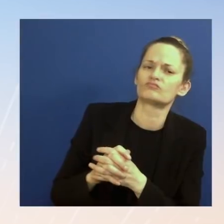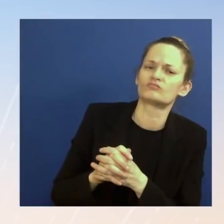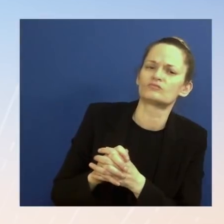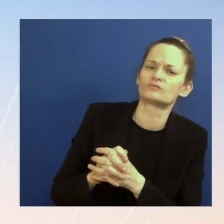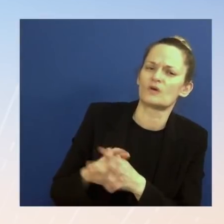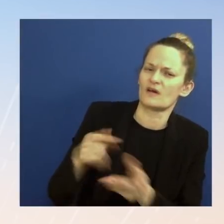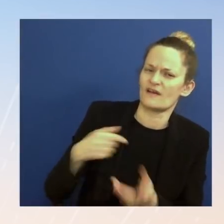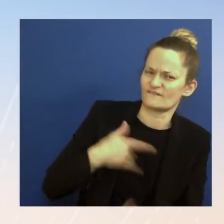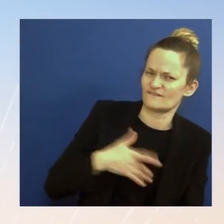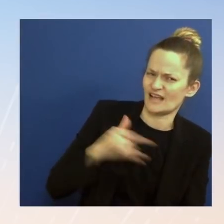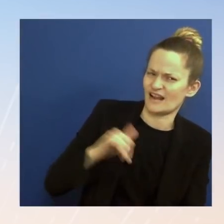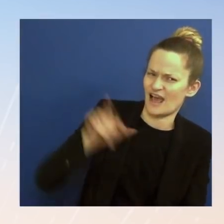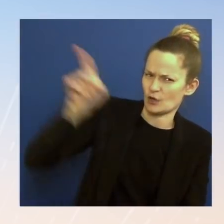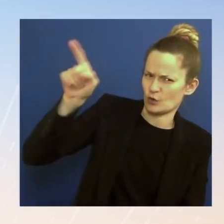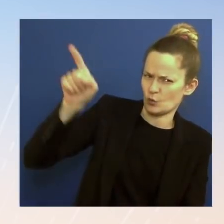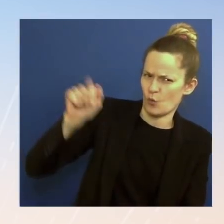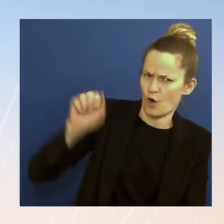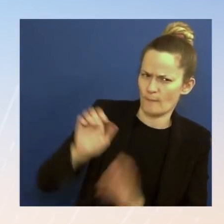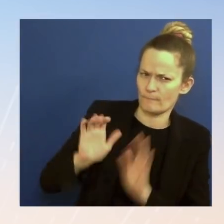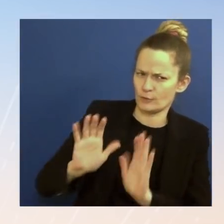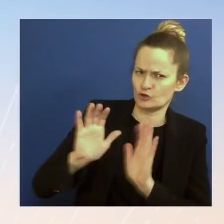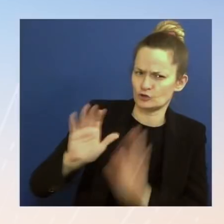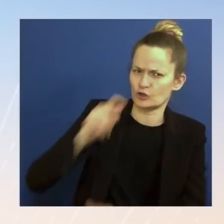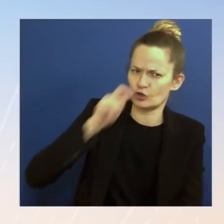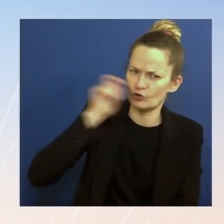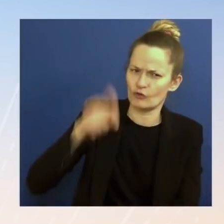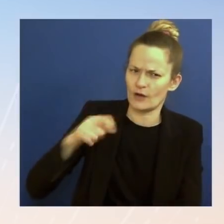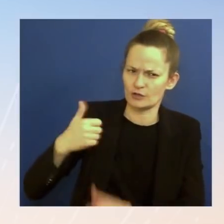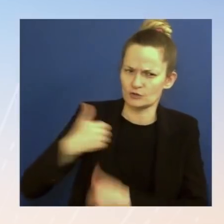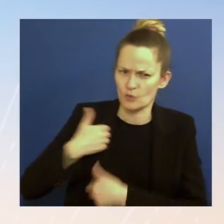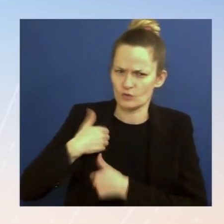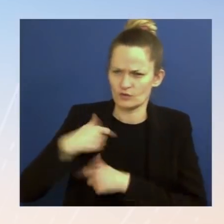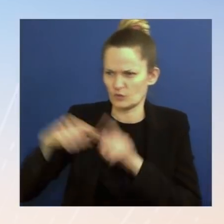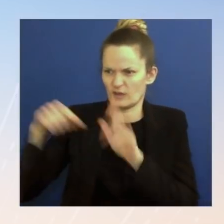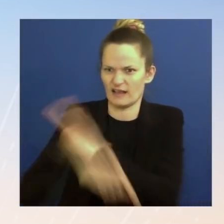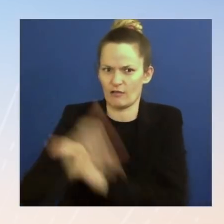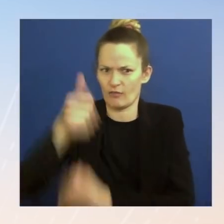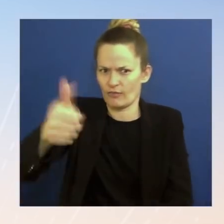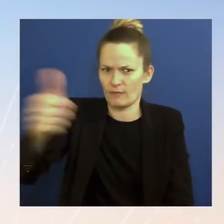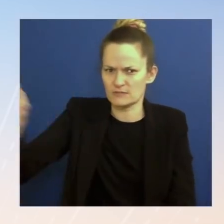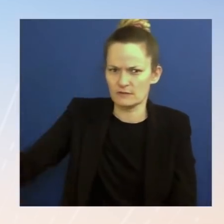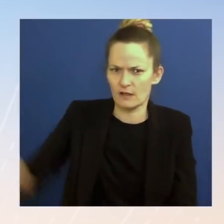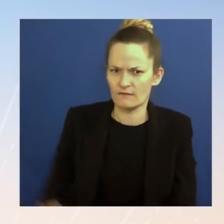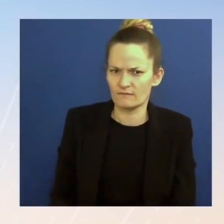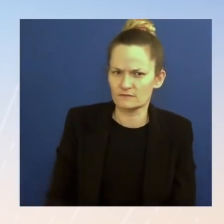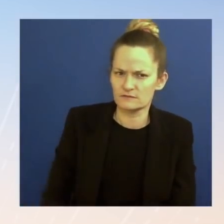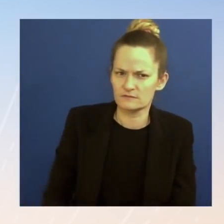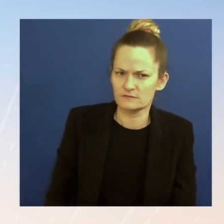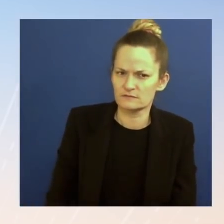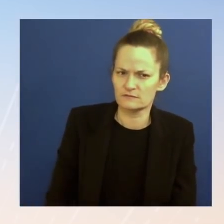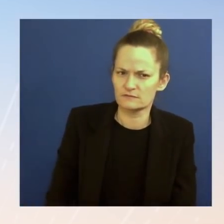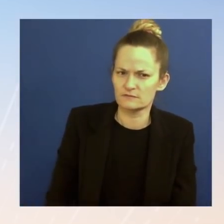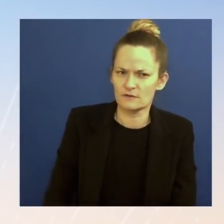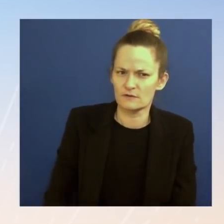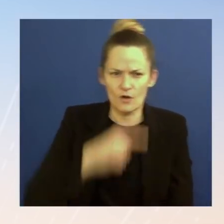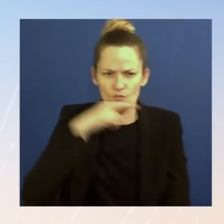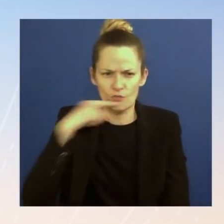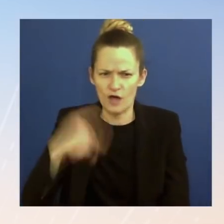and, eventually, it will capture the main cities, Kyiv and Kharkiv, and other these cities around there?